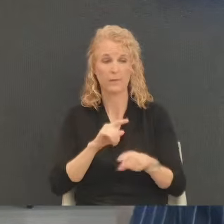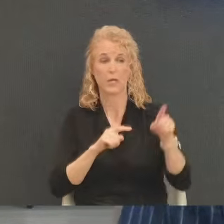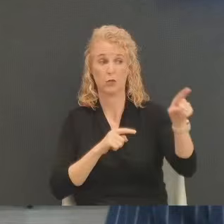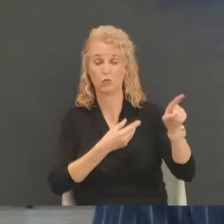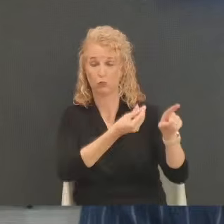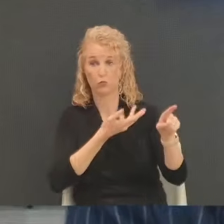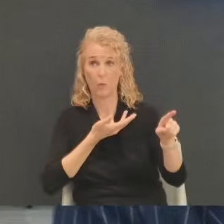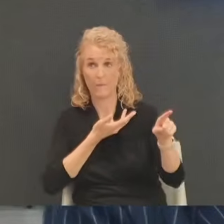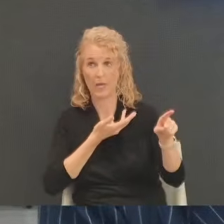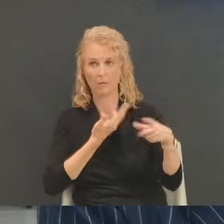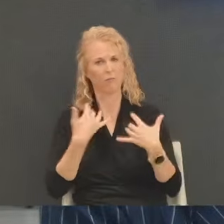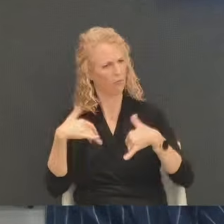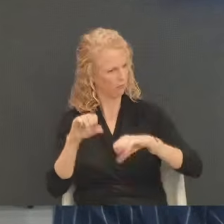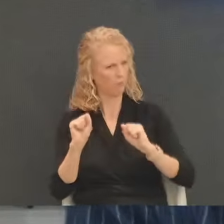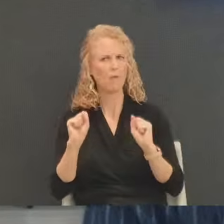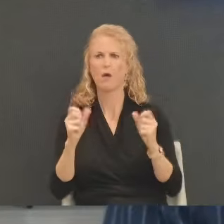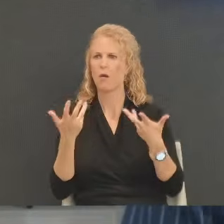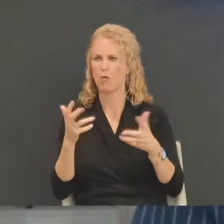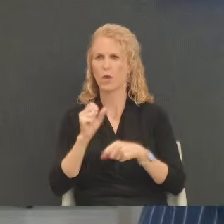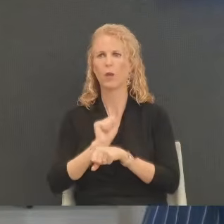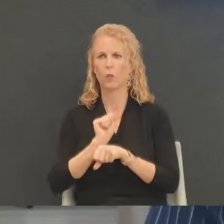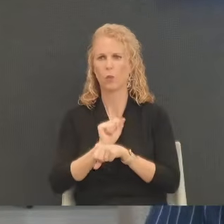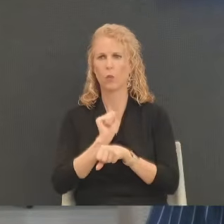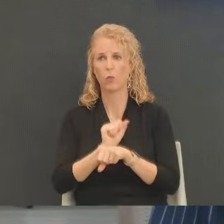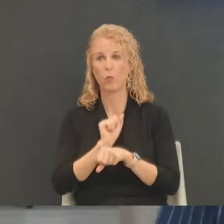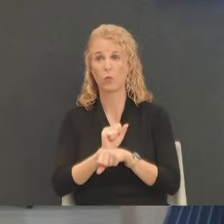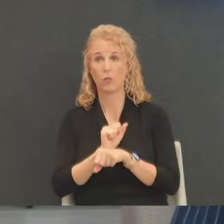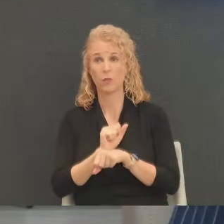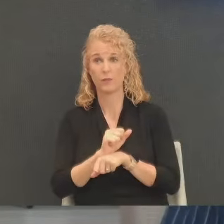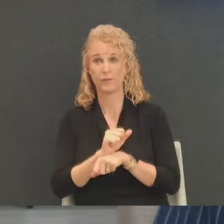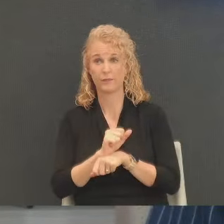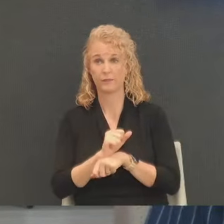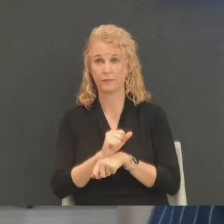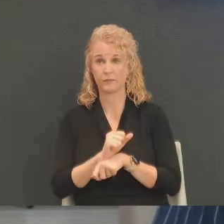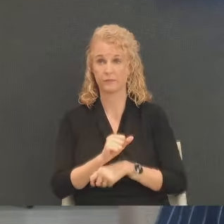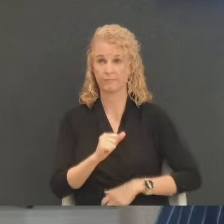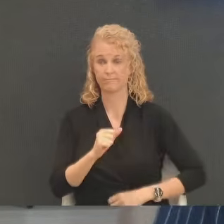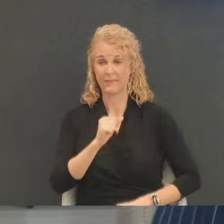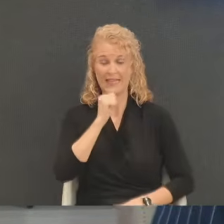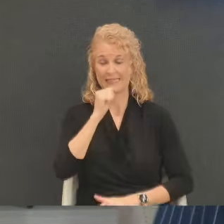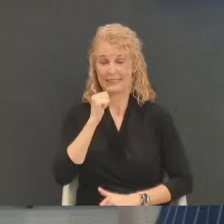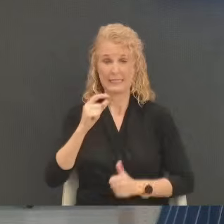they were working on it. So, I would like to get this is not my first time hearing about this and